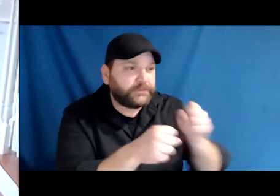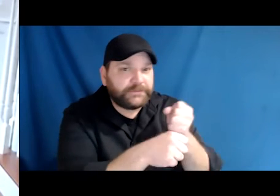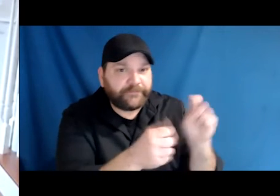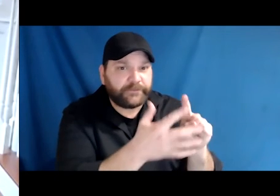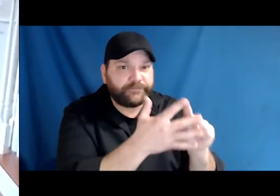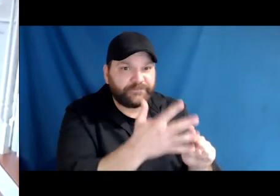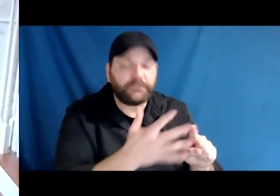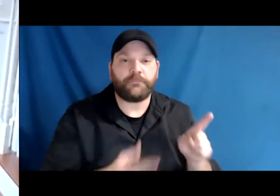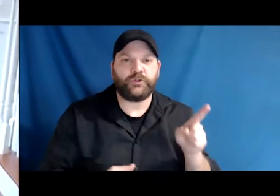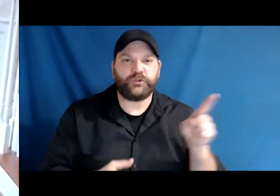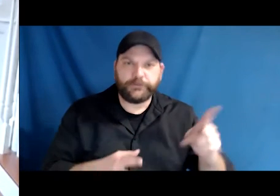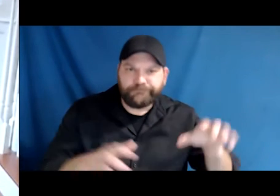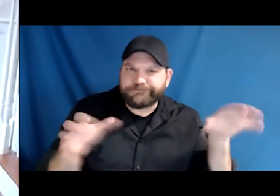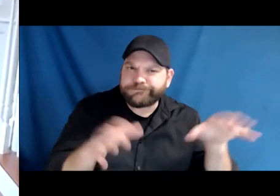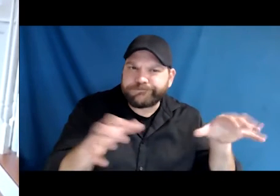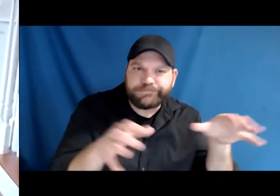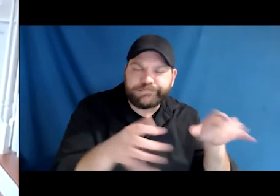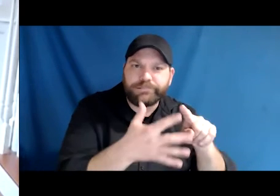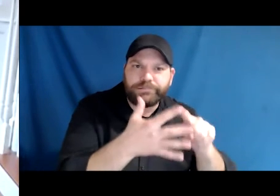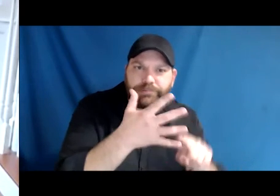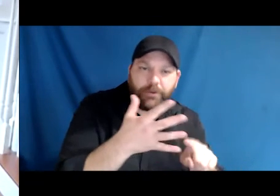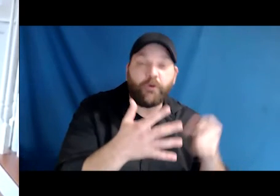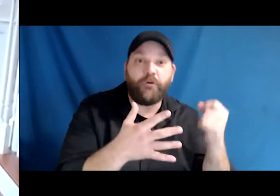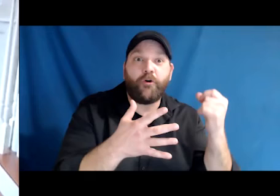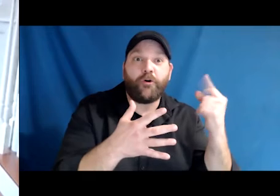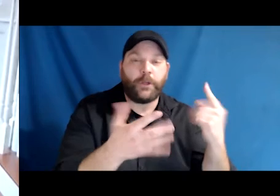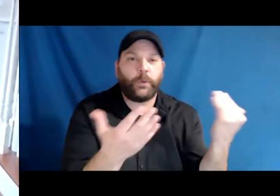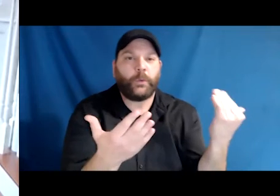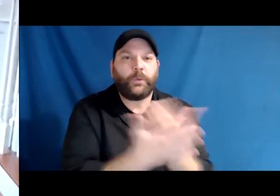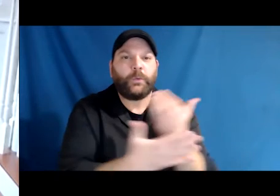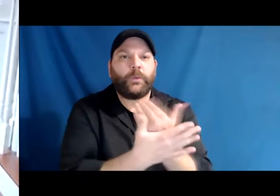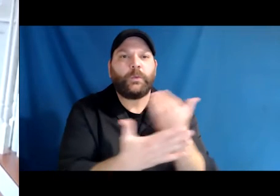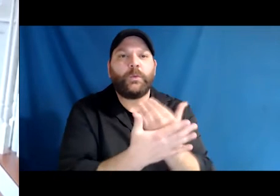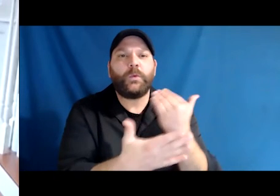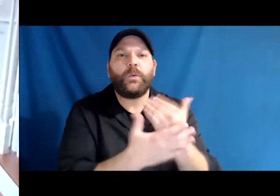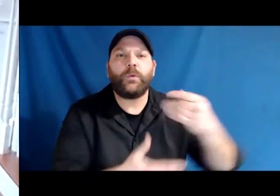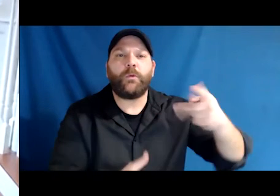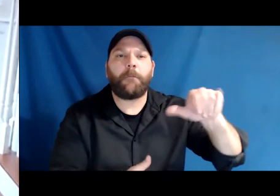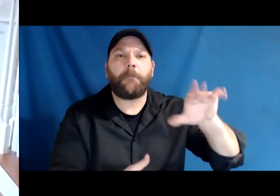which significantly reduces Brown's greenhouse gas footprint. Now that's cool.